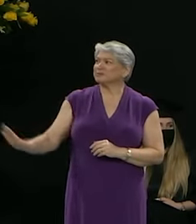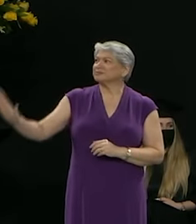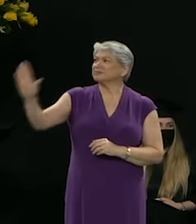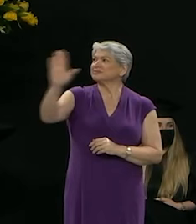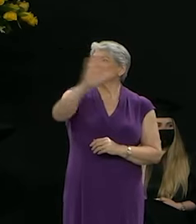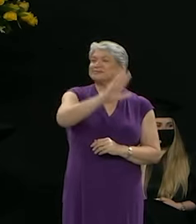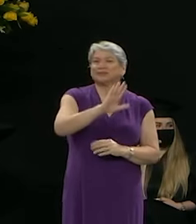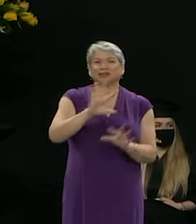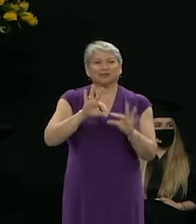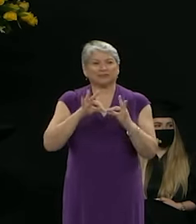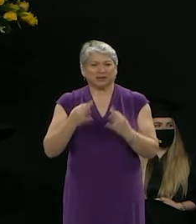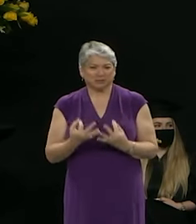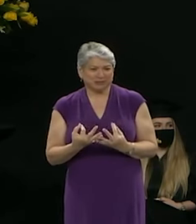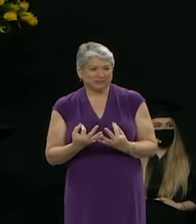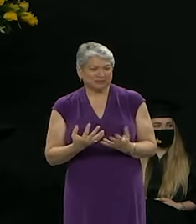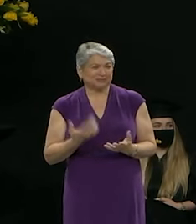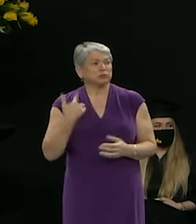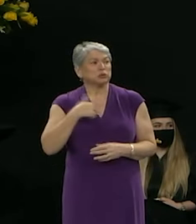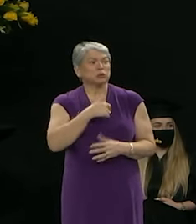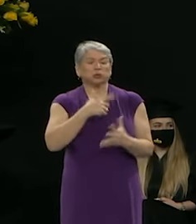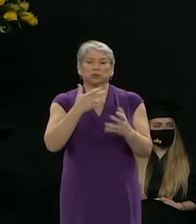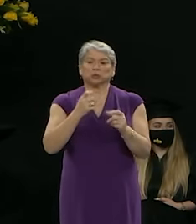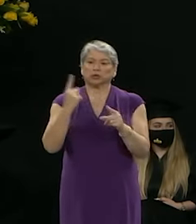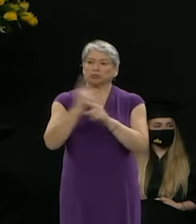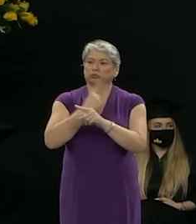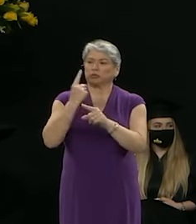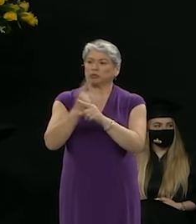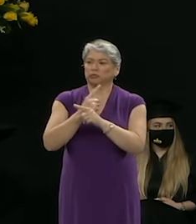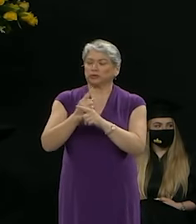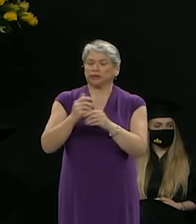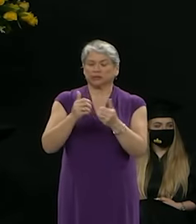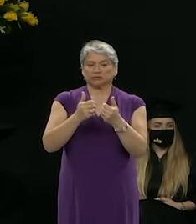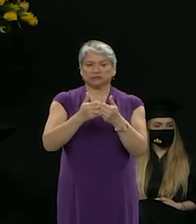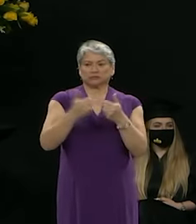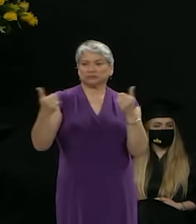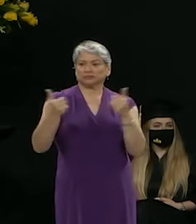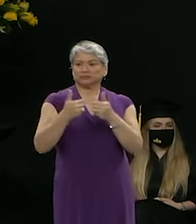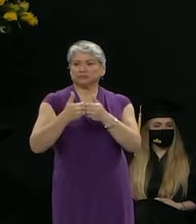To ensure that we are able to maintain appropriate distancing following the recessional,